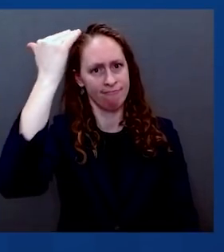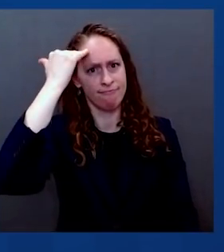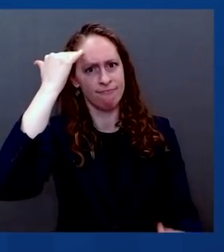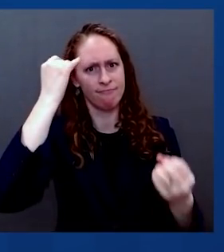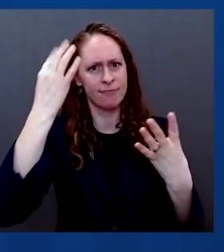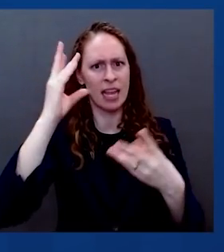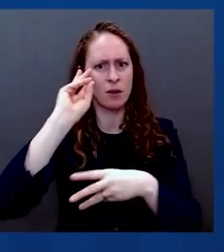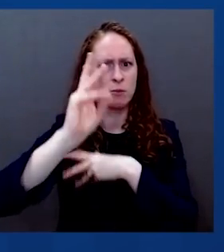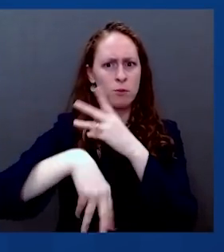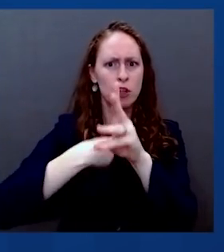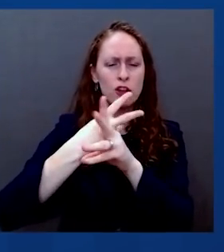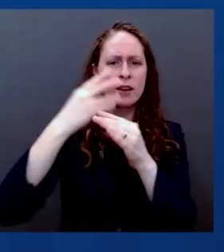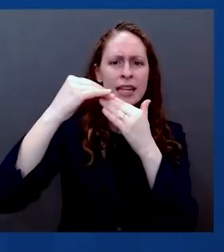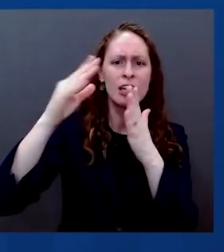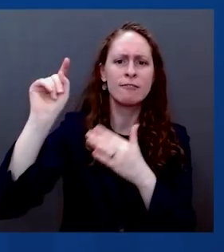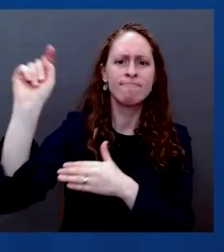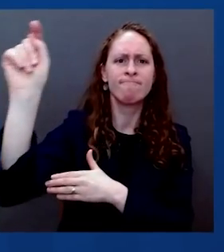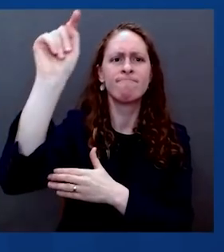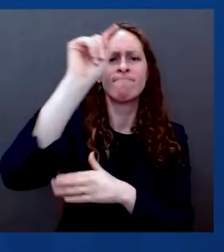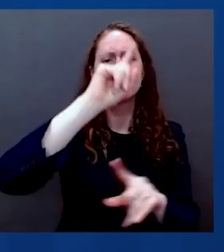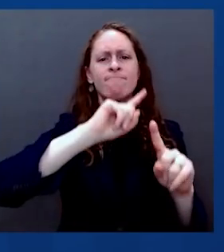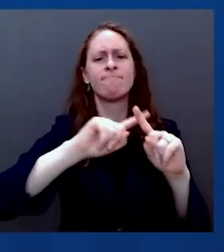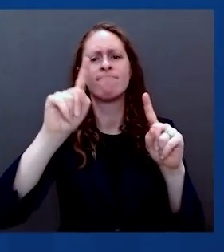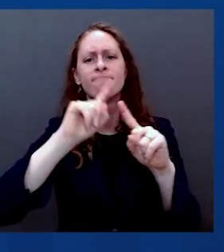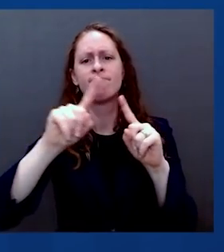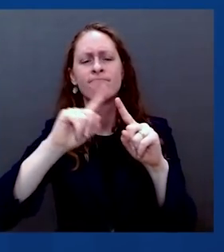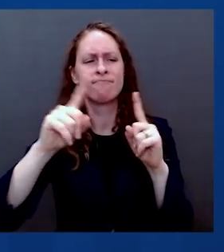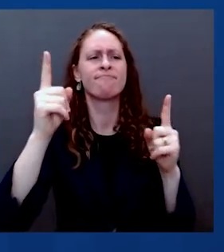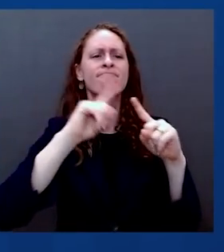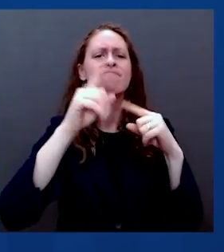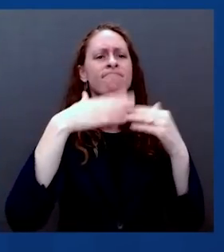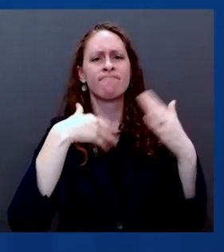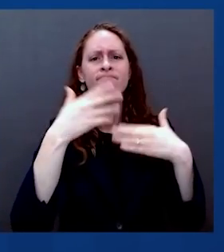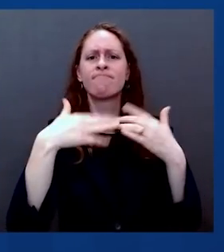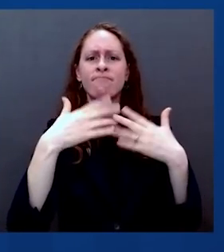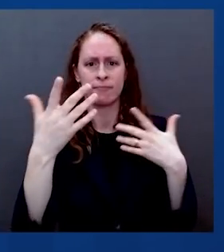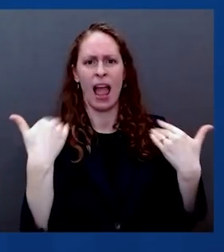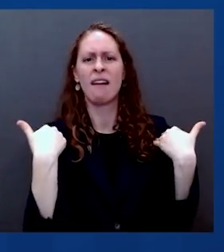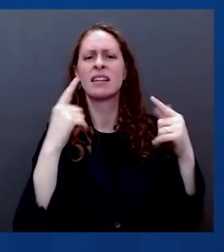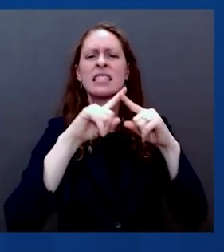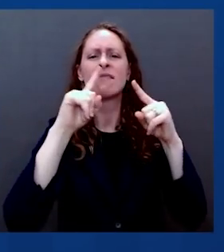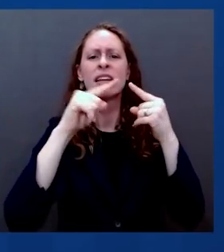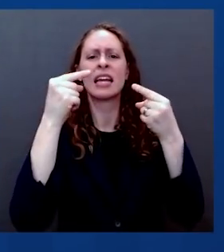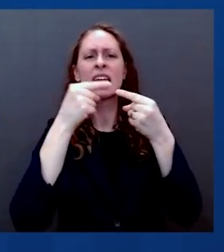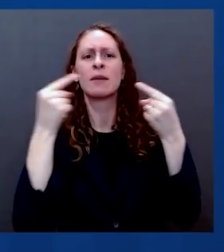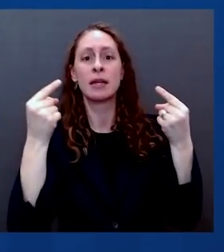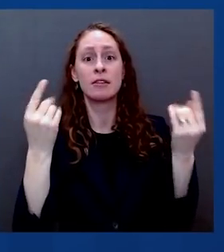They're watching American democracy and seeing whether we can meet this moment. And that's not hyperbole.